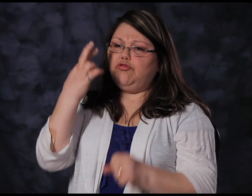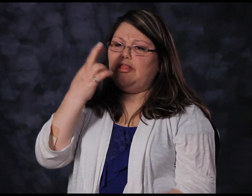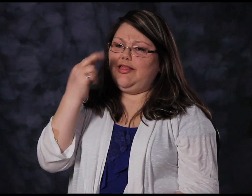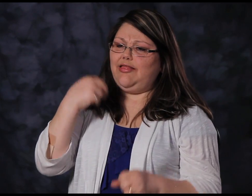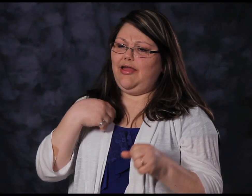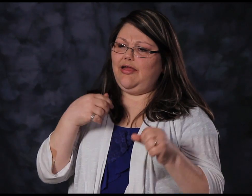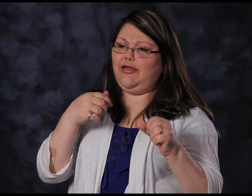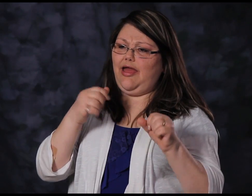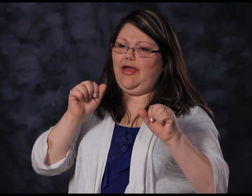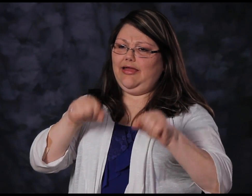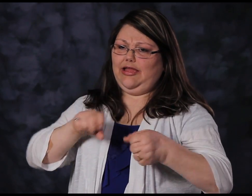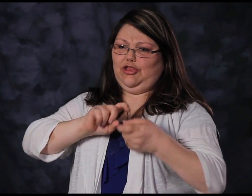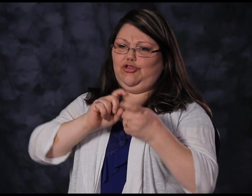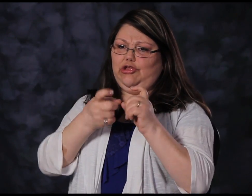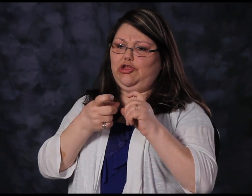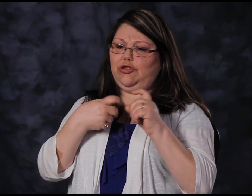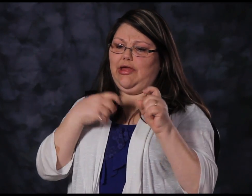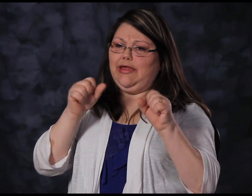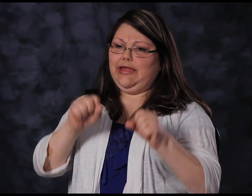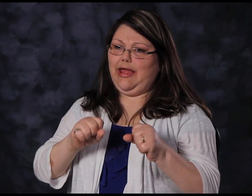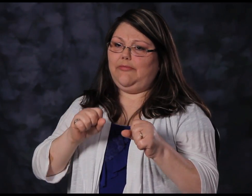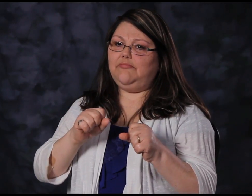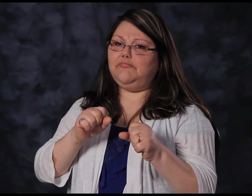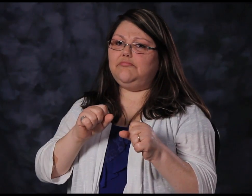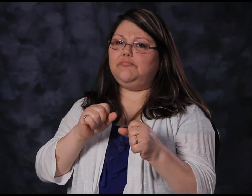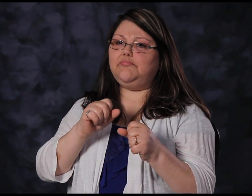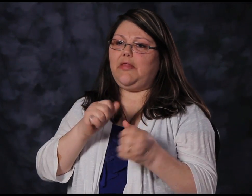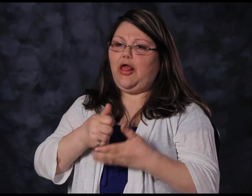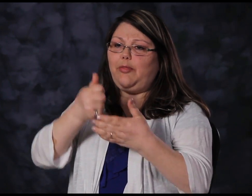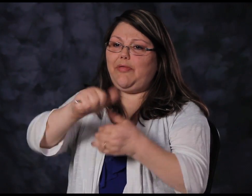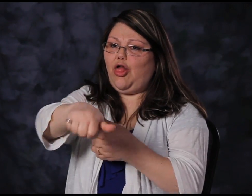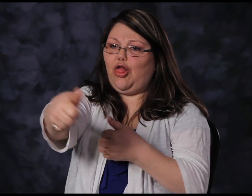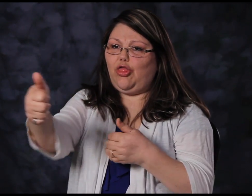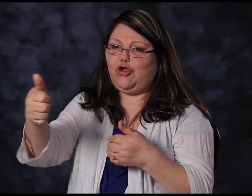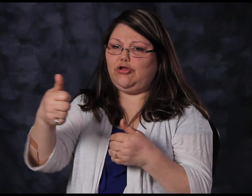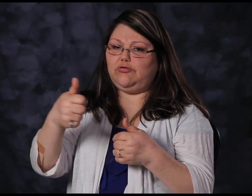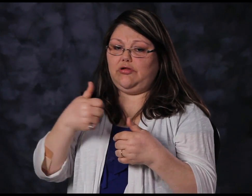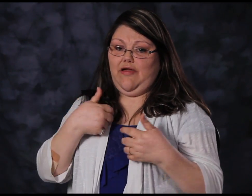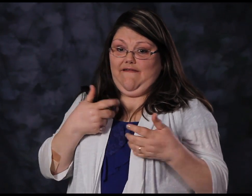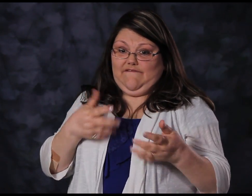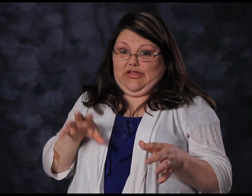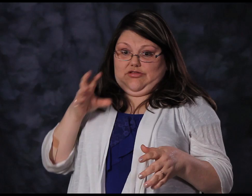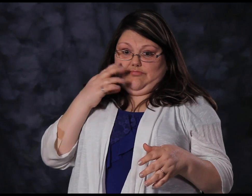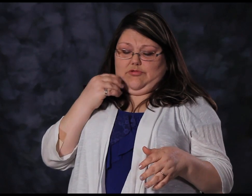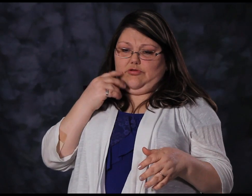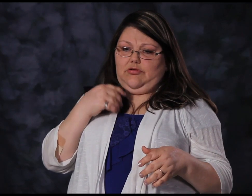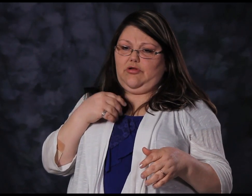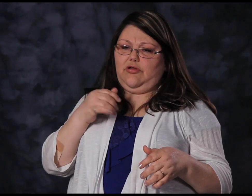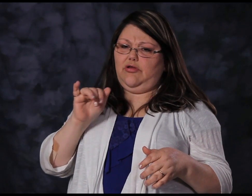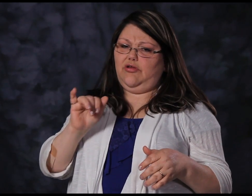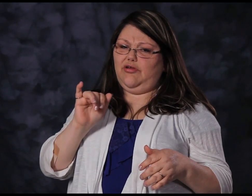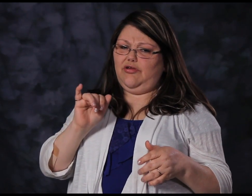I know what skills I need to help myself move forward when I’m in a hard place.